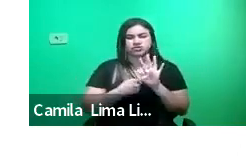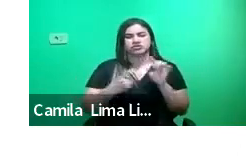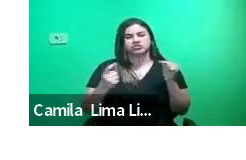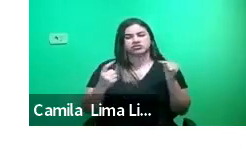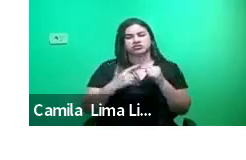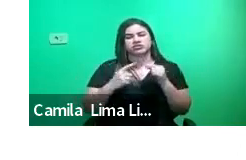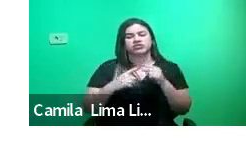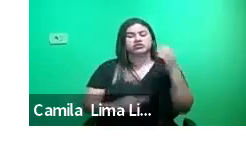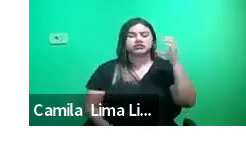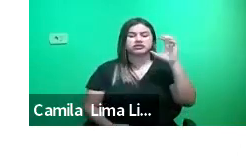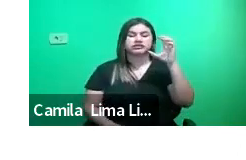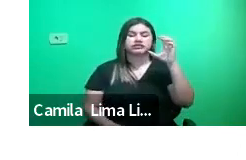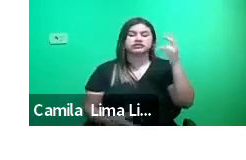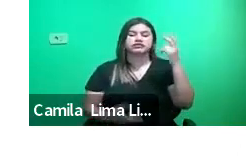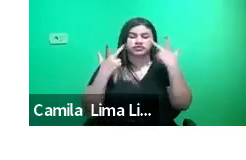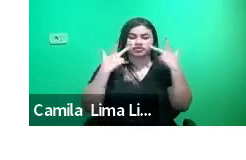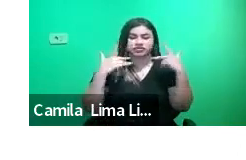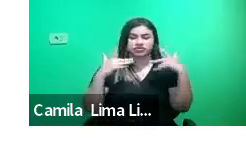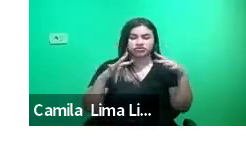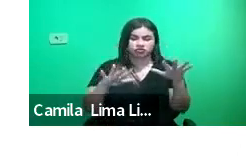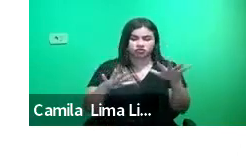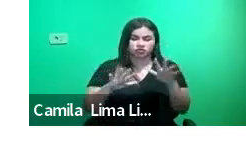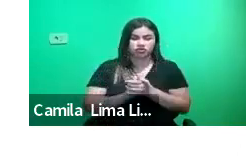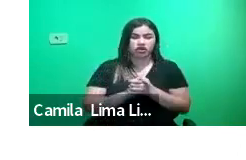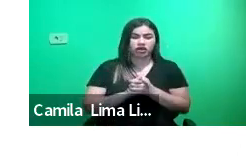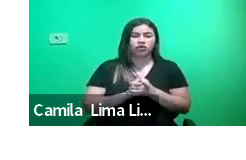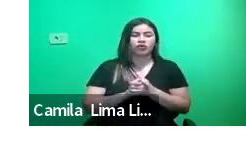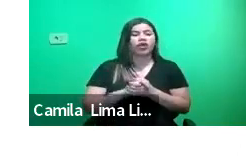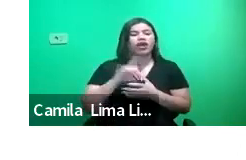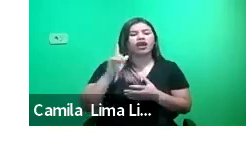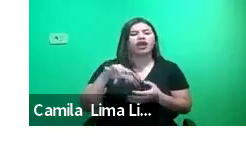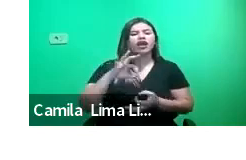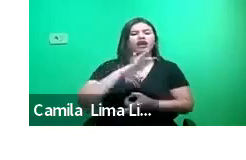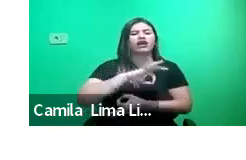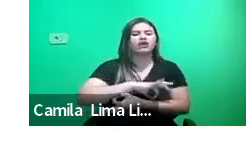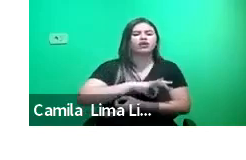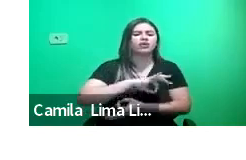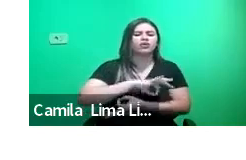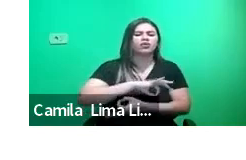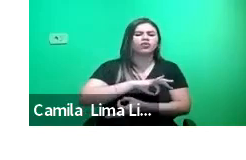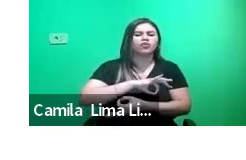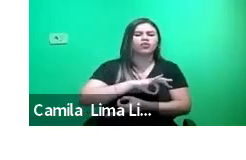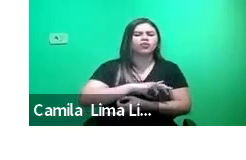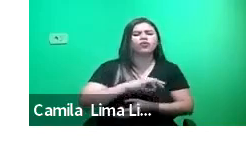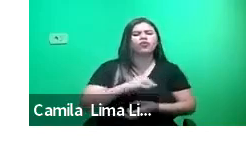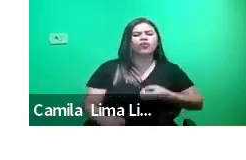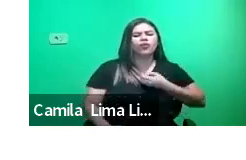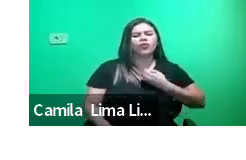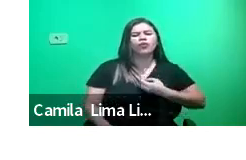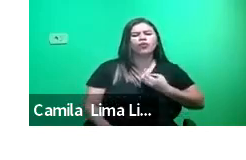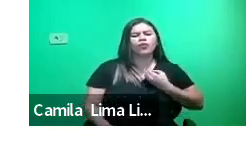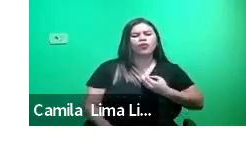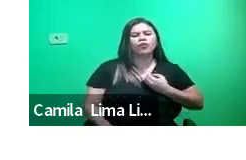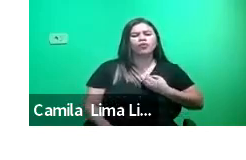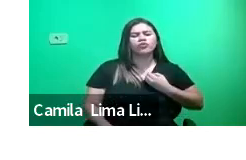of the y of the sign? how of the sign of the sign. How the signs arise How the signs arise. and and have that and have that place in child development. The development